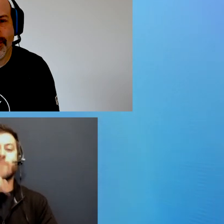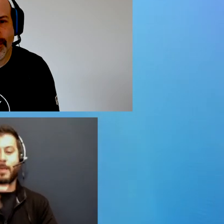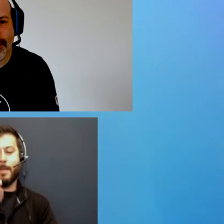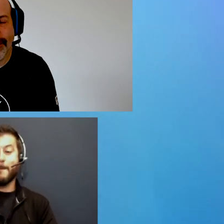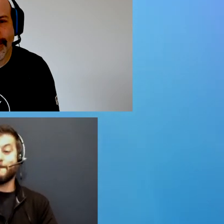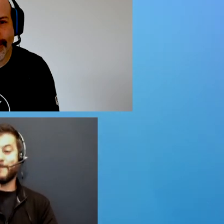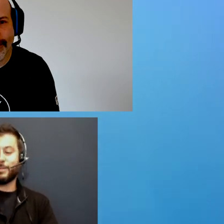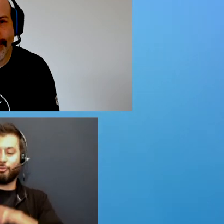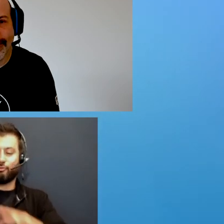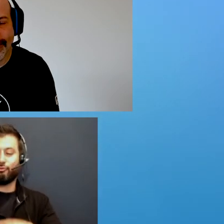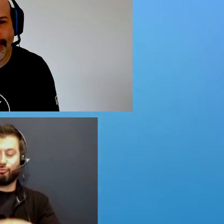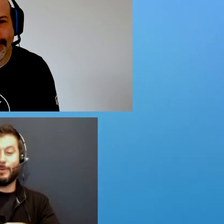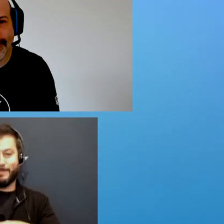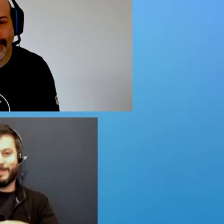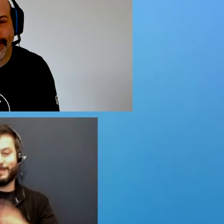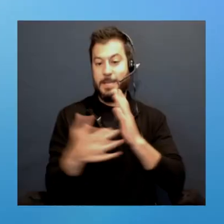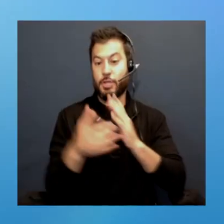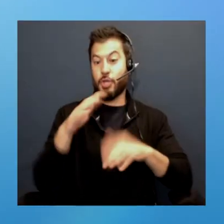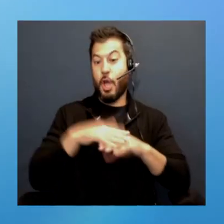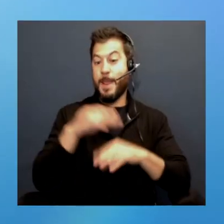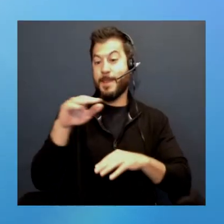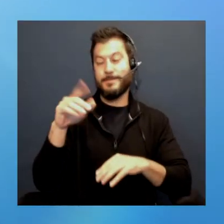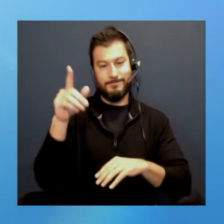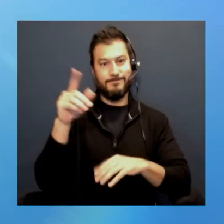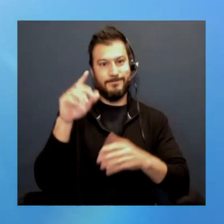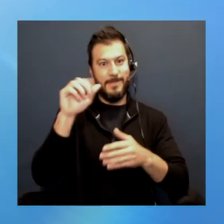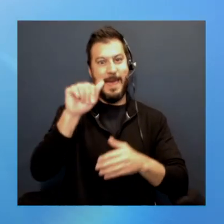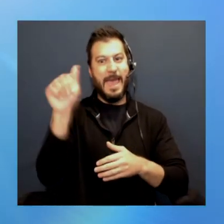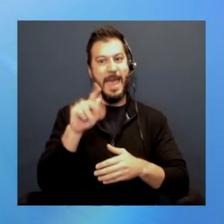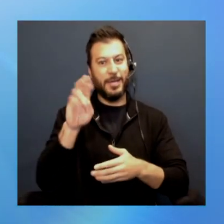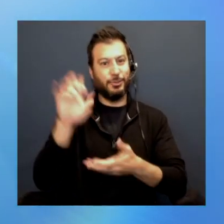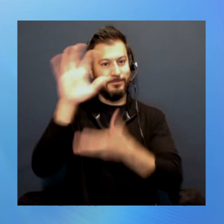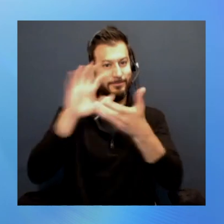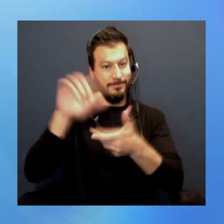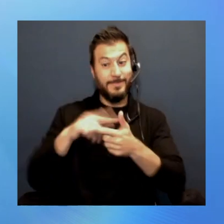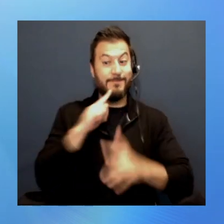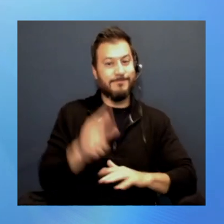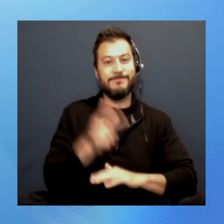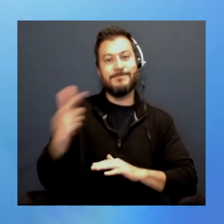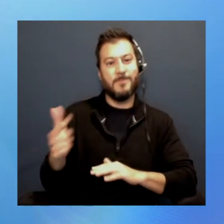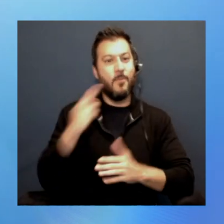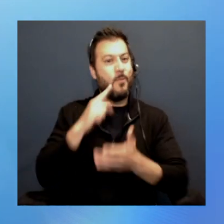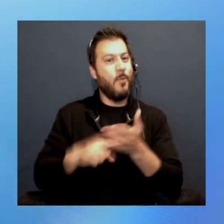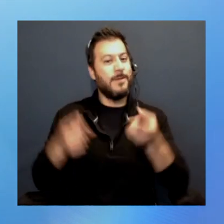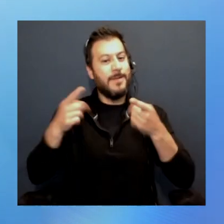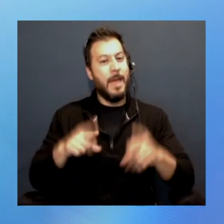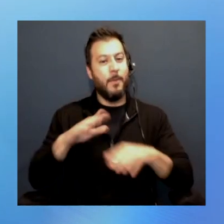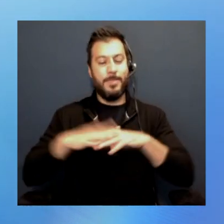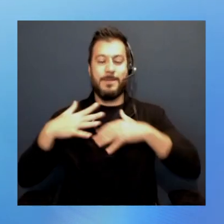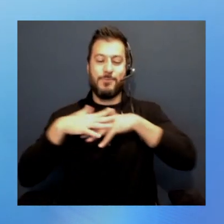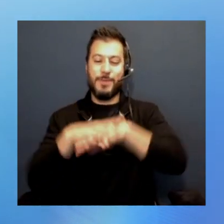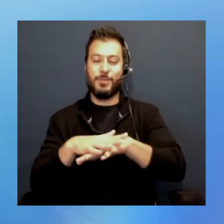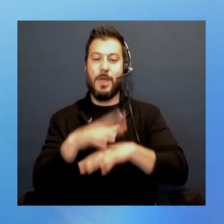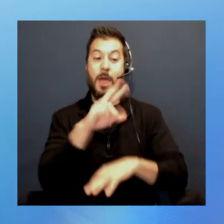technology on Microsoft Azure. And after that, Steve and David takeover to explain what's been happening on the integration between Unreal